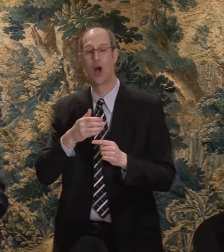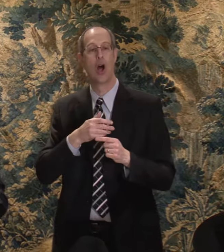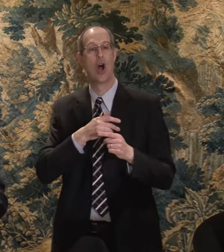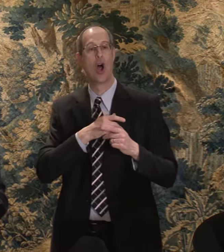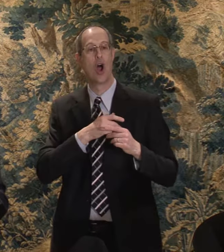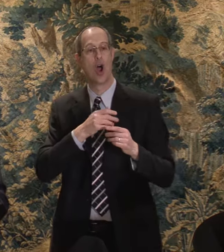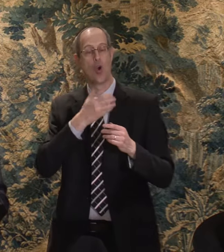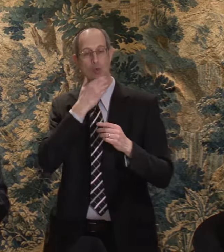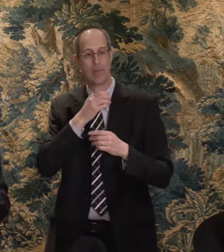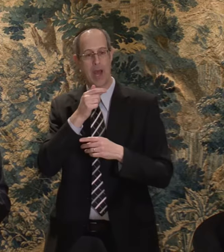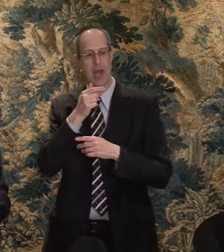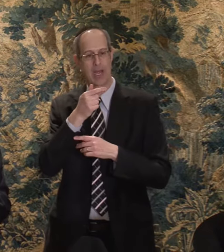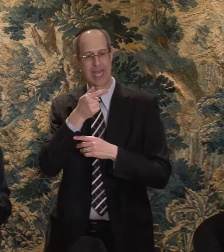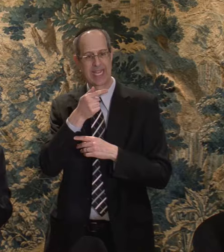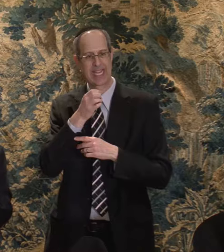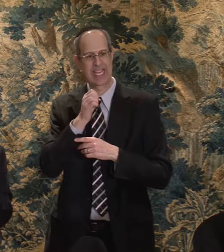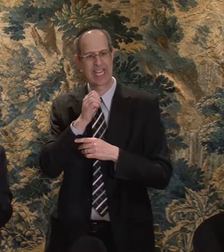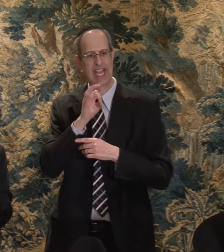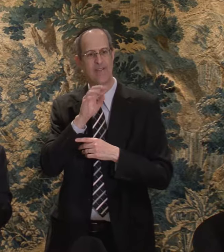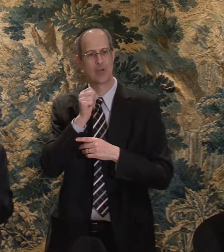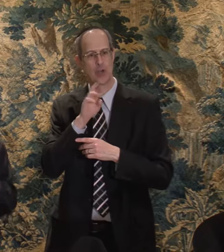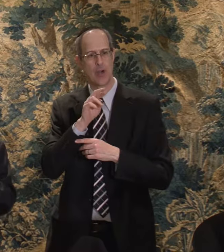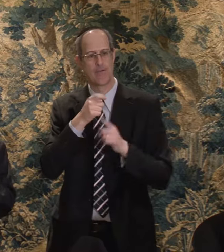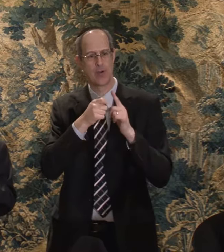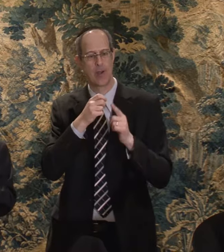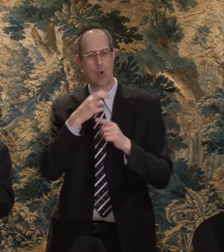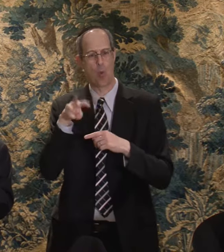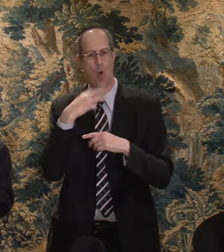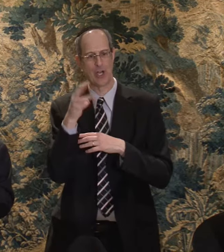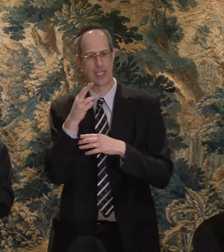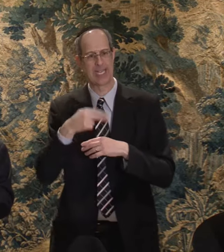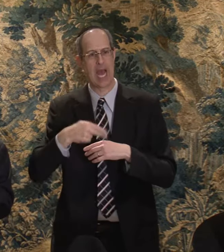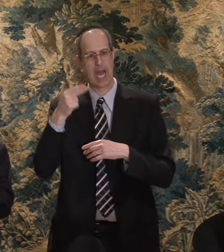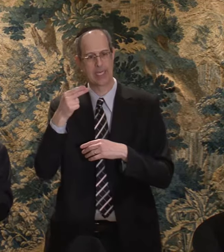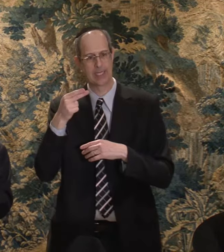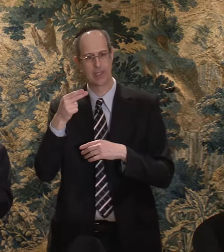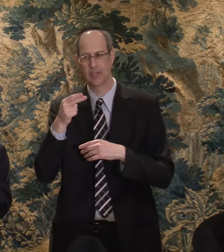there the rub of Washington nights to me every time I spoke to him and I spoke to